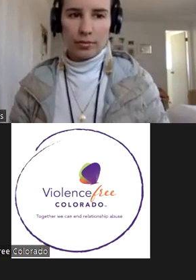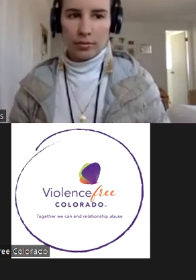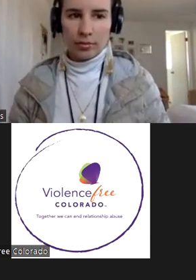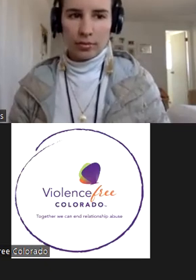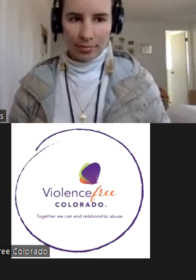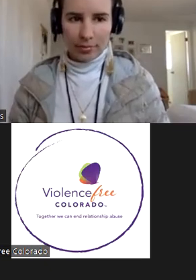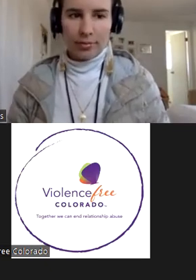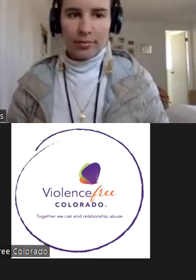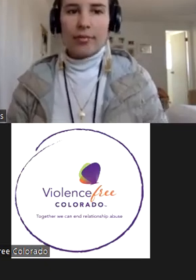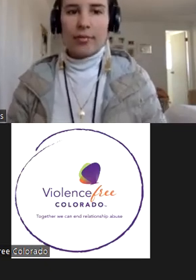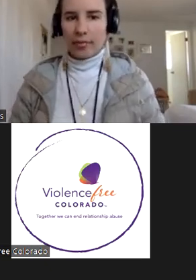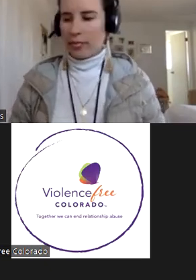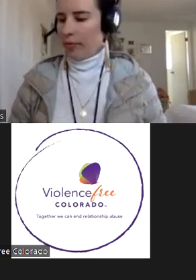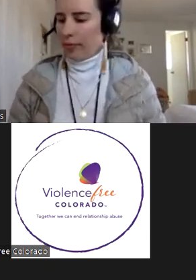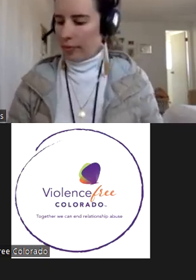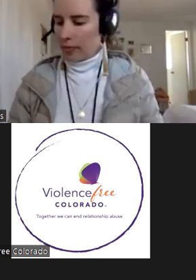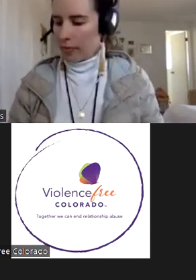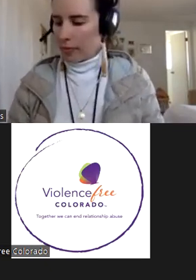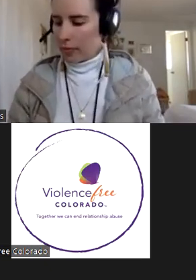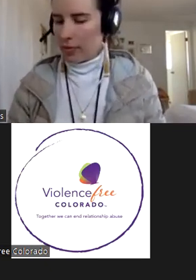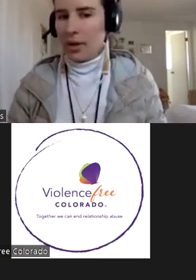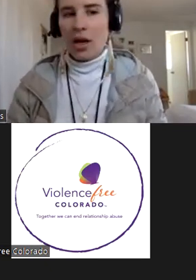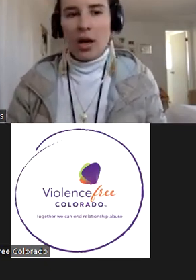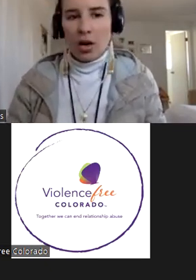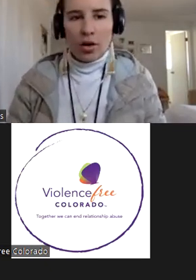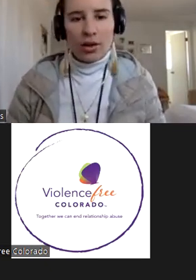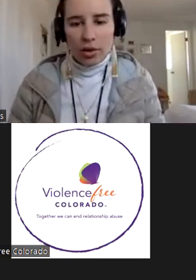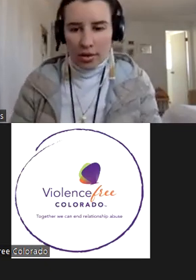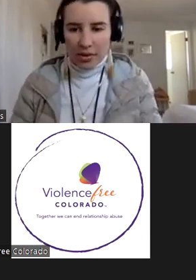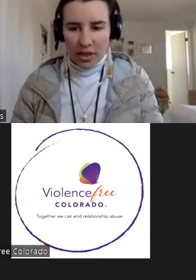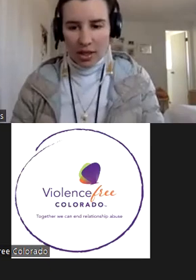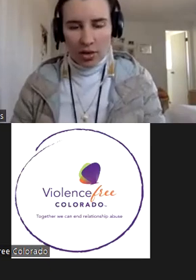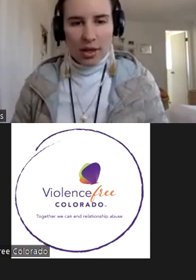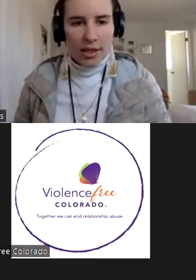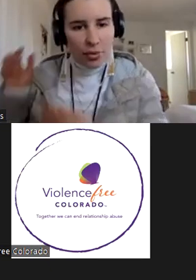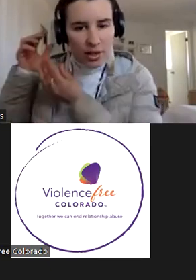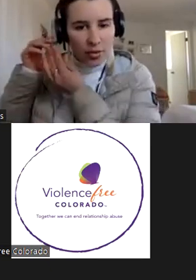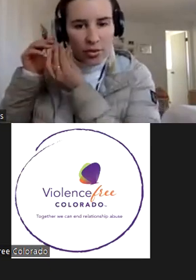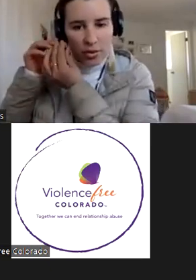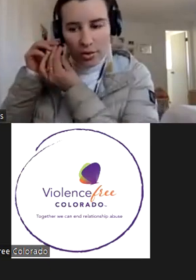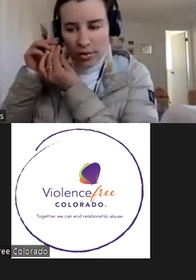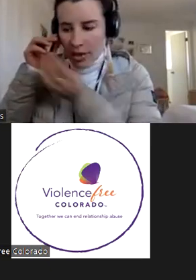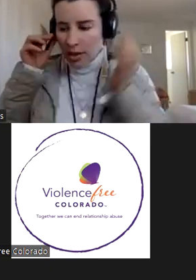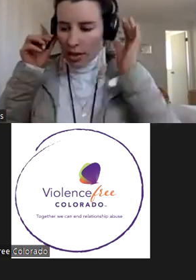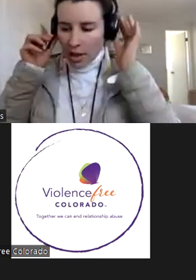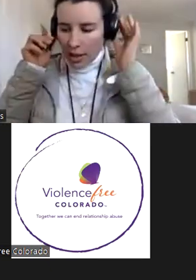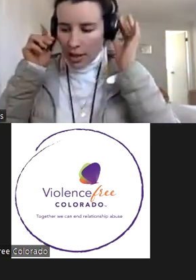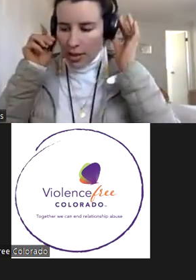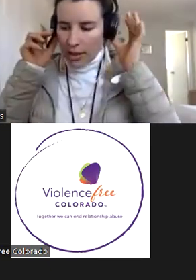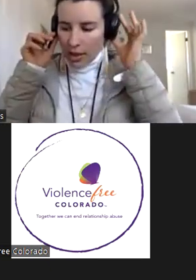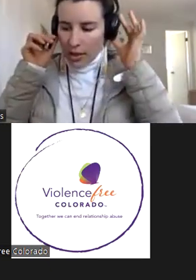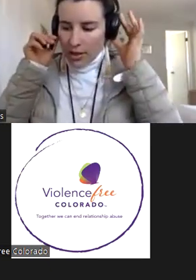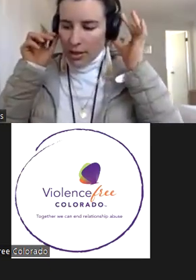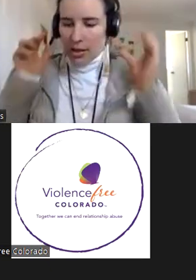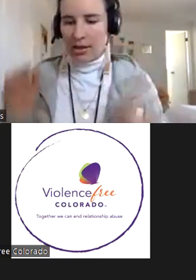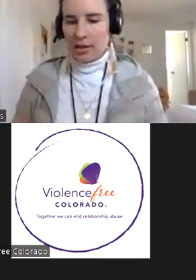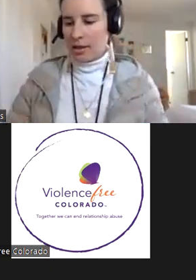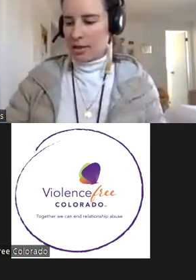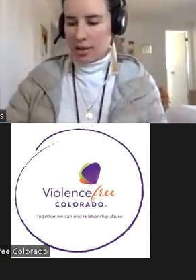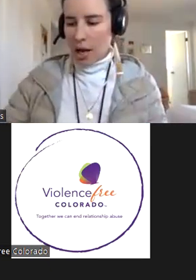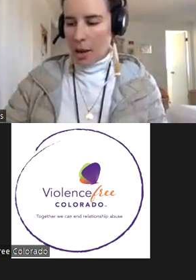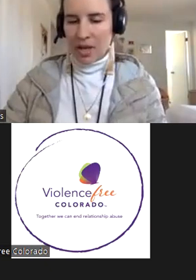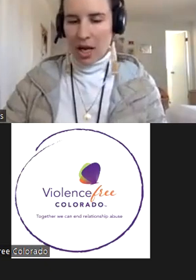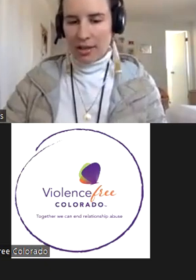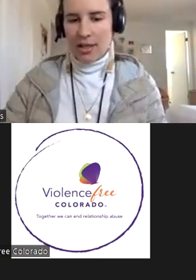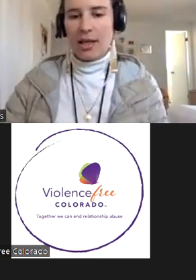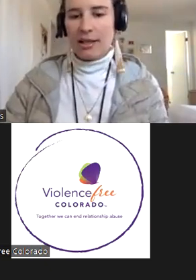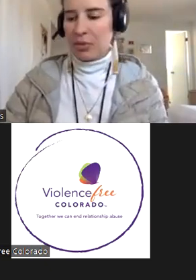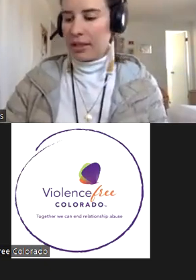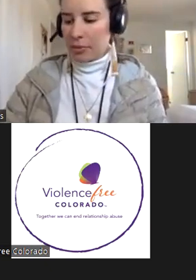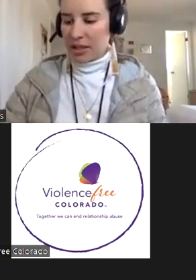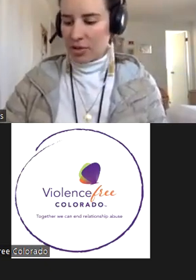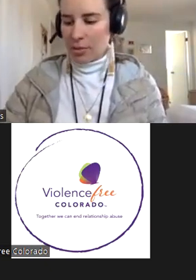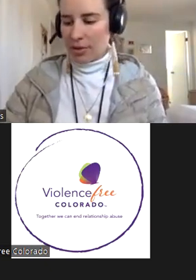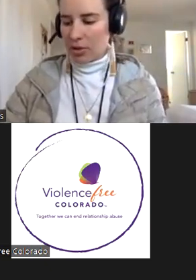Lucia, would you mind explaining that? (Spanish interpretation by Lucia)